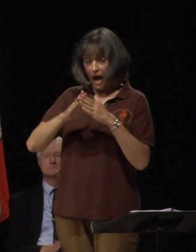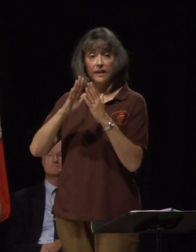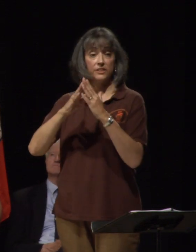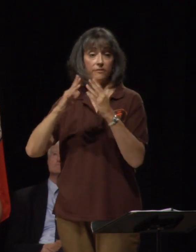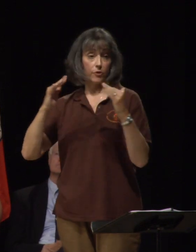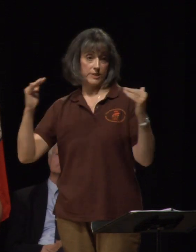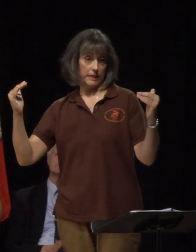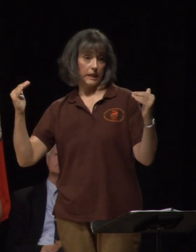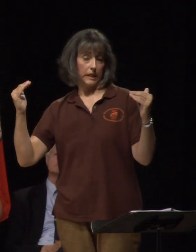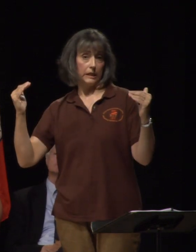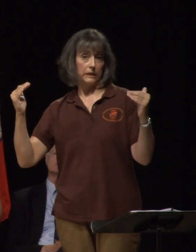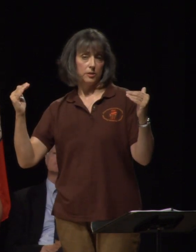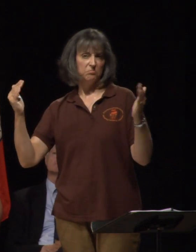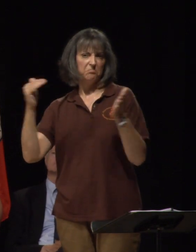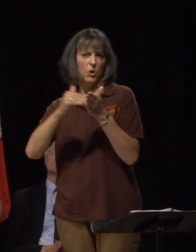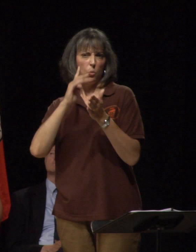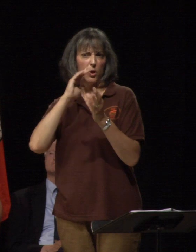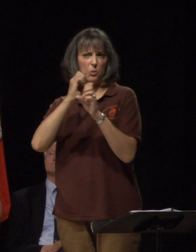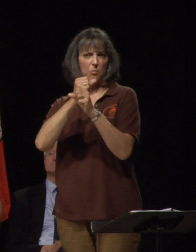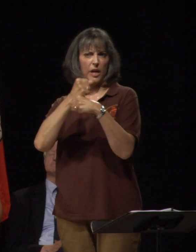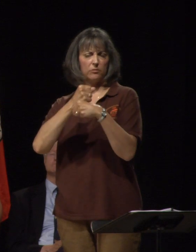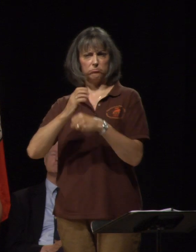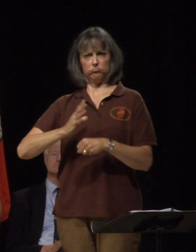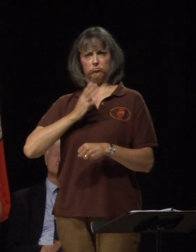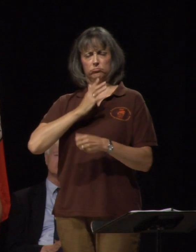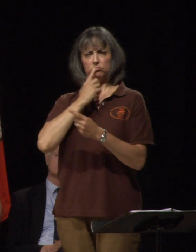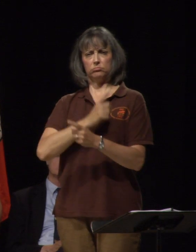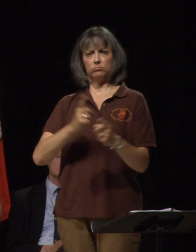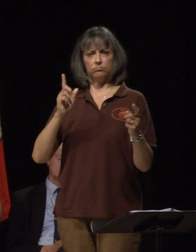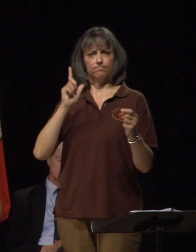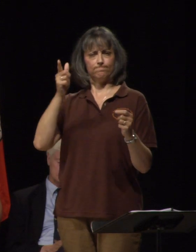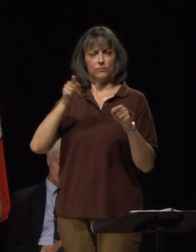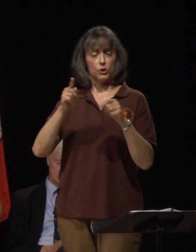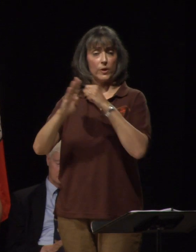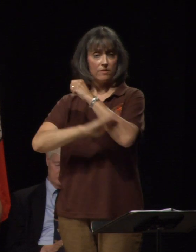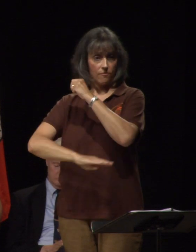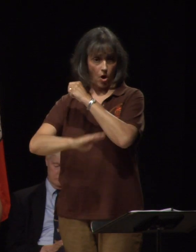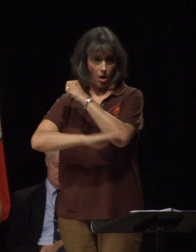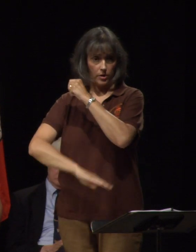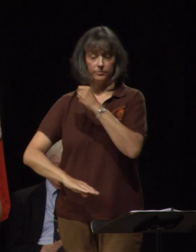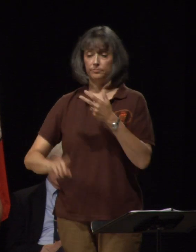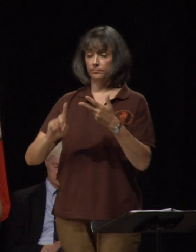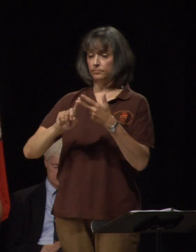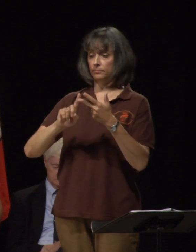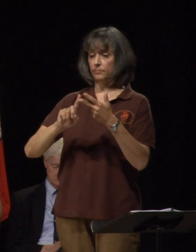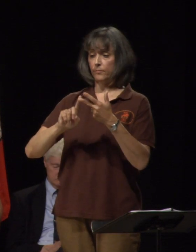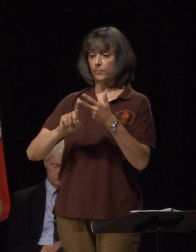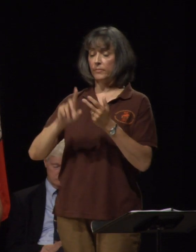AGAIN, A FORMAL ANNOUNCEMENT WILL BE FORTHCOMING LATER THIS FALL. THIRD, THE DIVISION